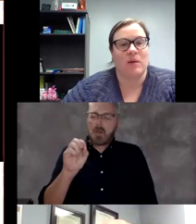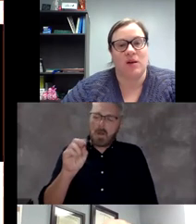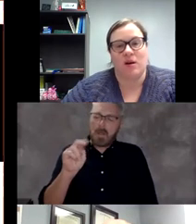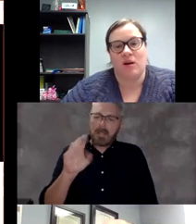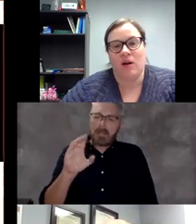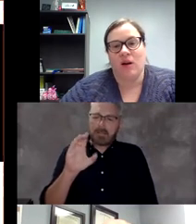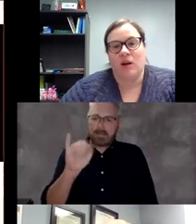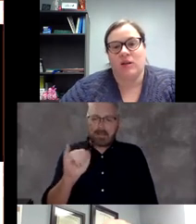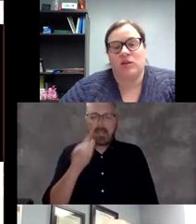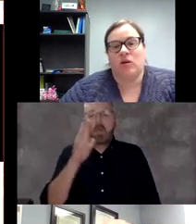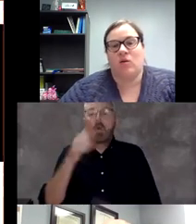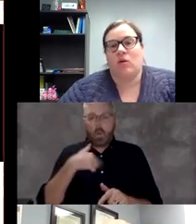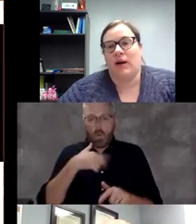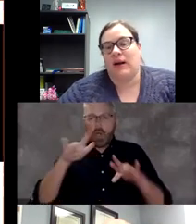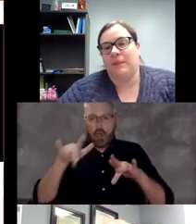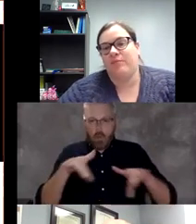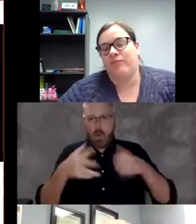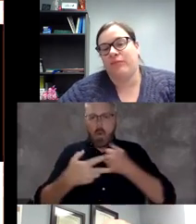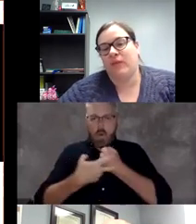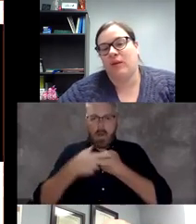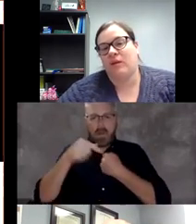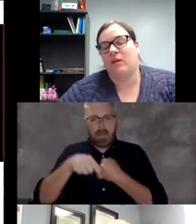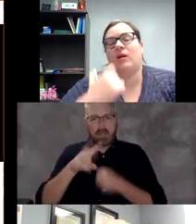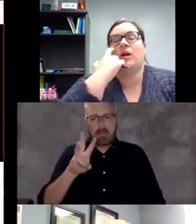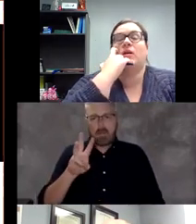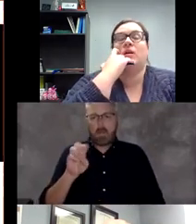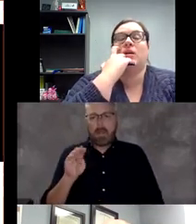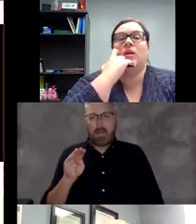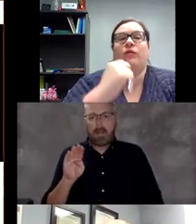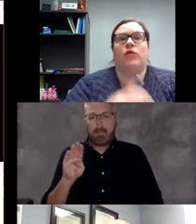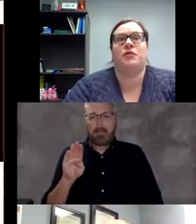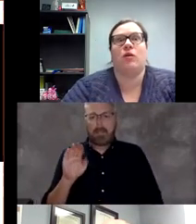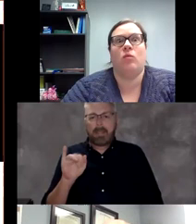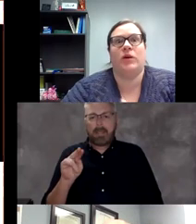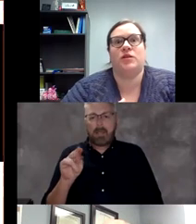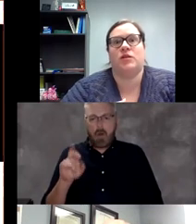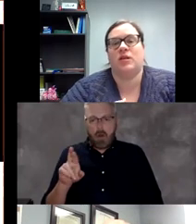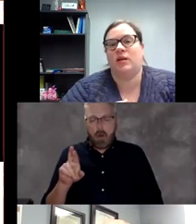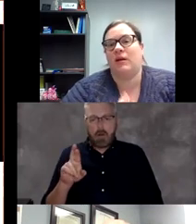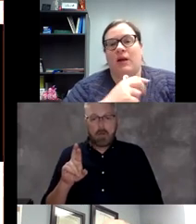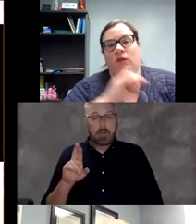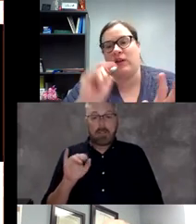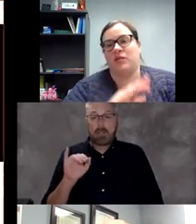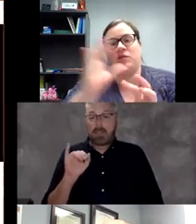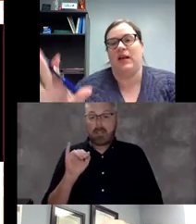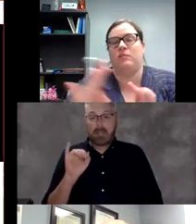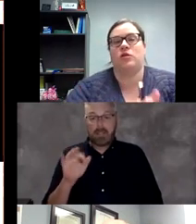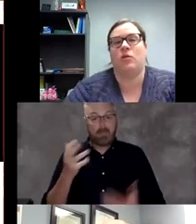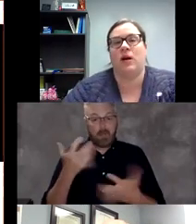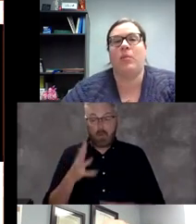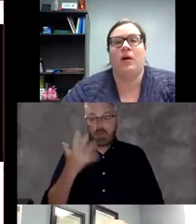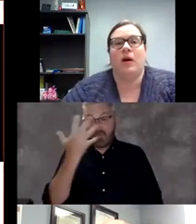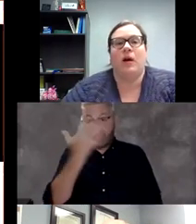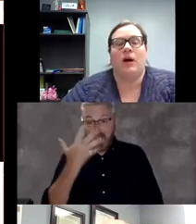WEBINAR SO IF YOU DON'T WISH TO HAVE YOUR FACE OR NAME SHOW UP,